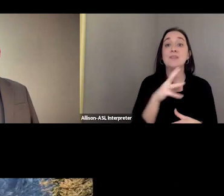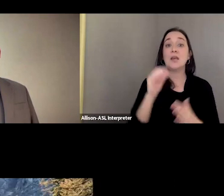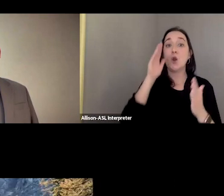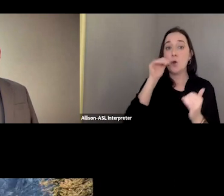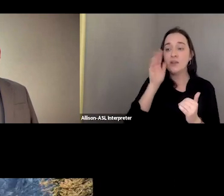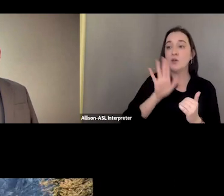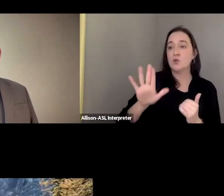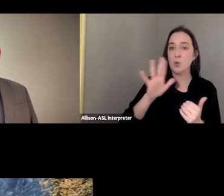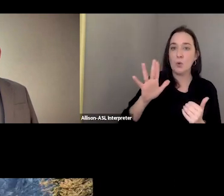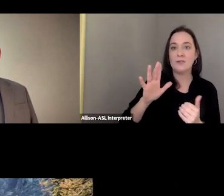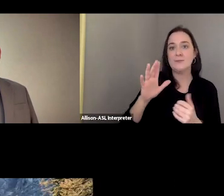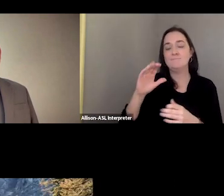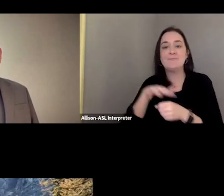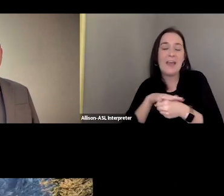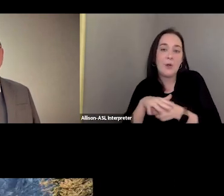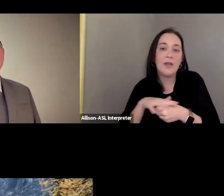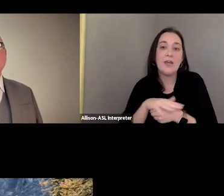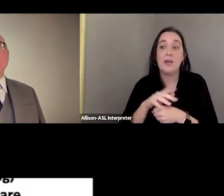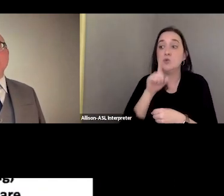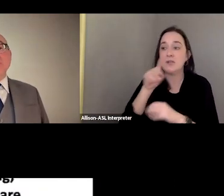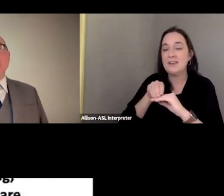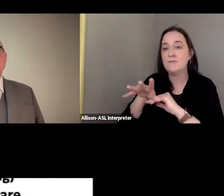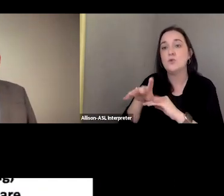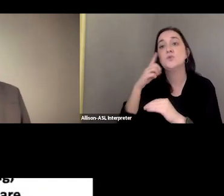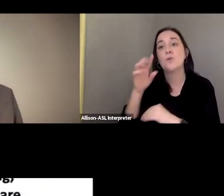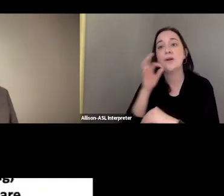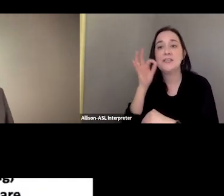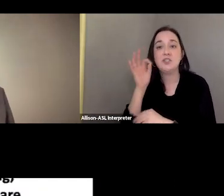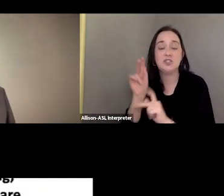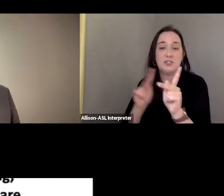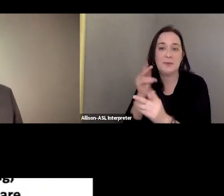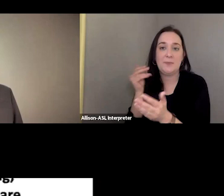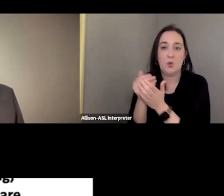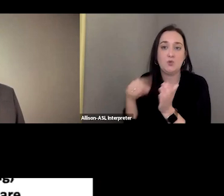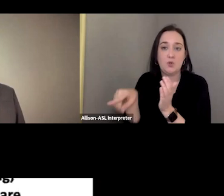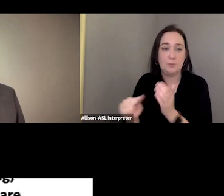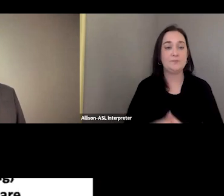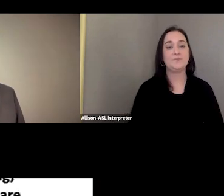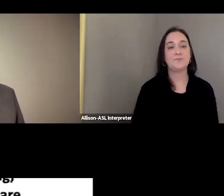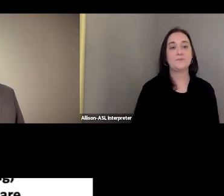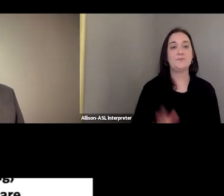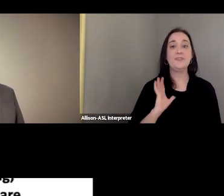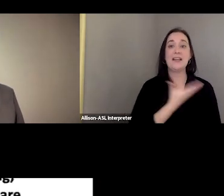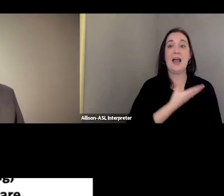might also have been influenced by indigenous people before you. That being said, our funding agencies are actually from,